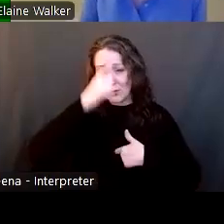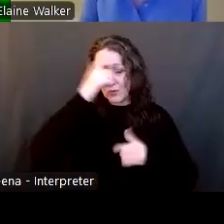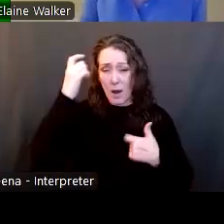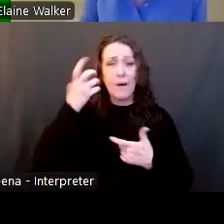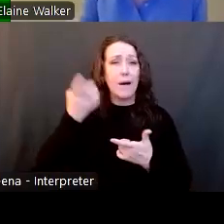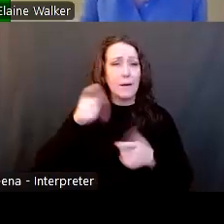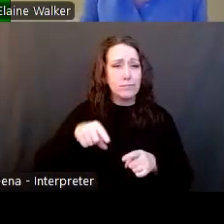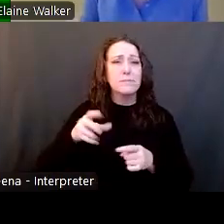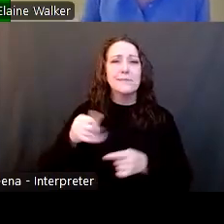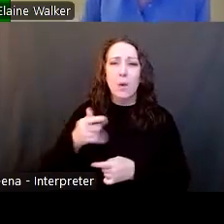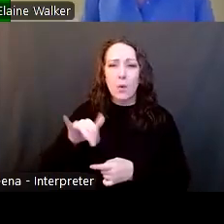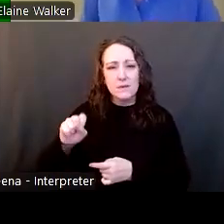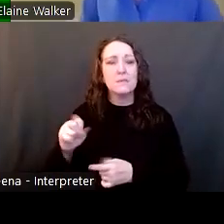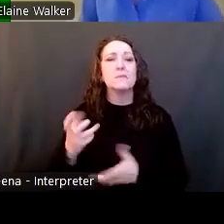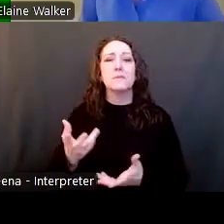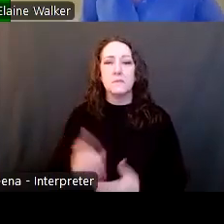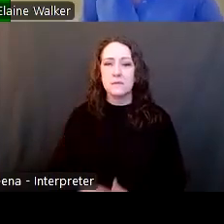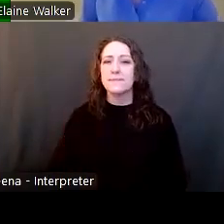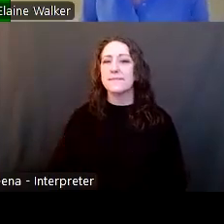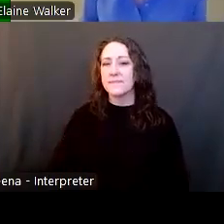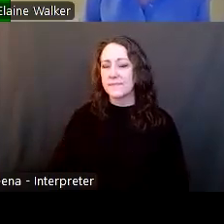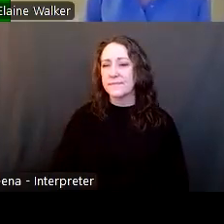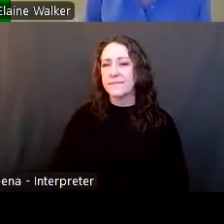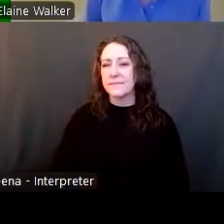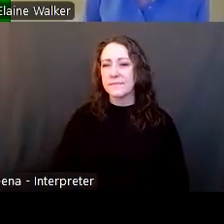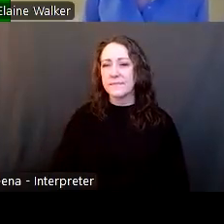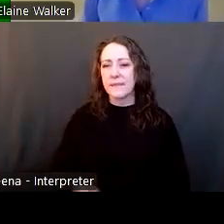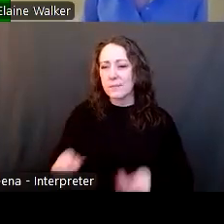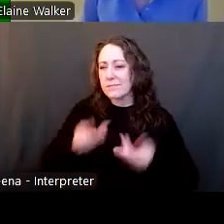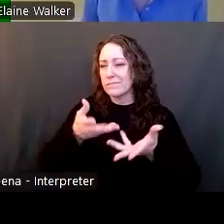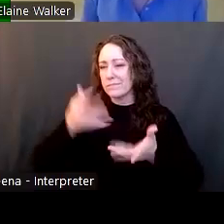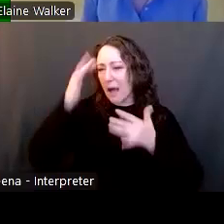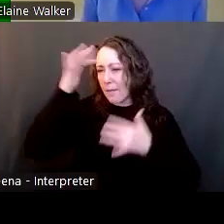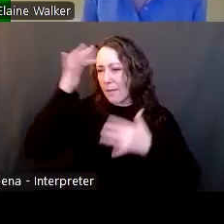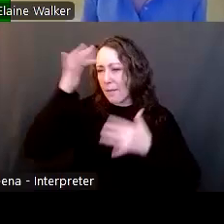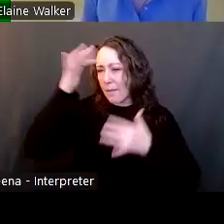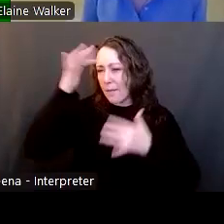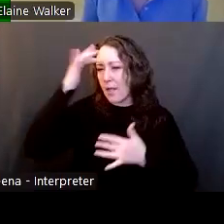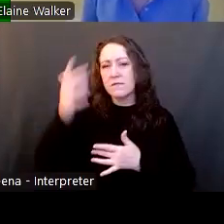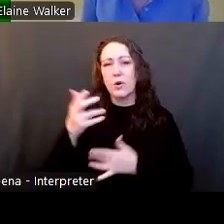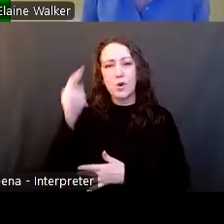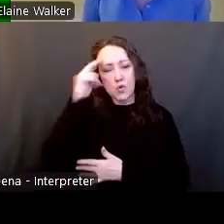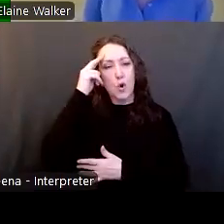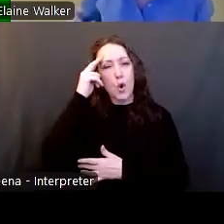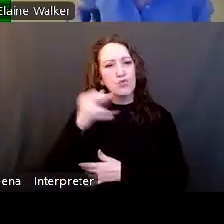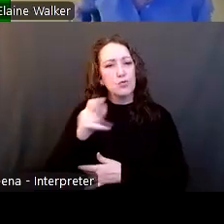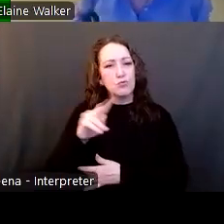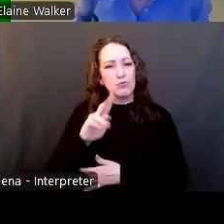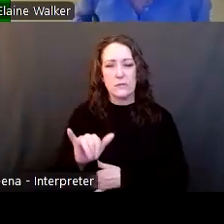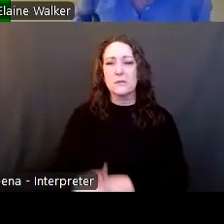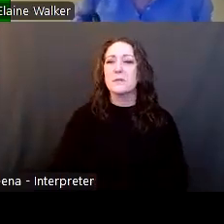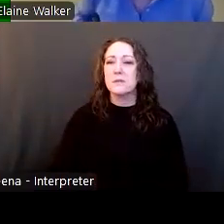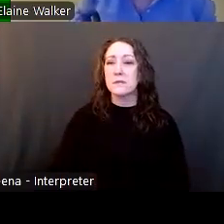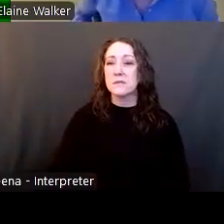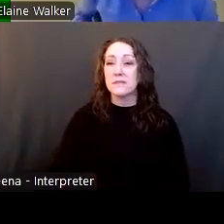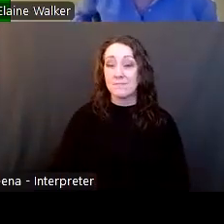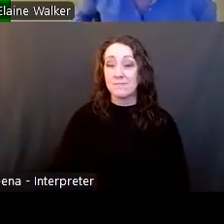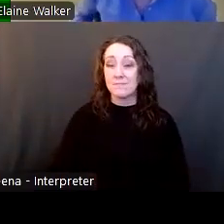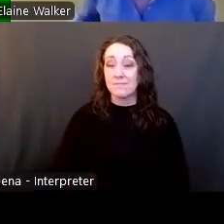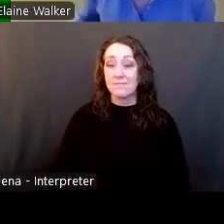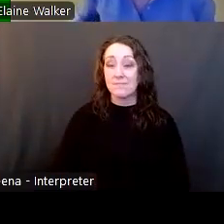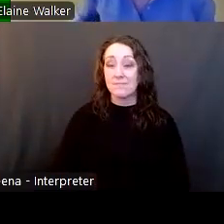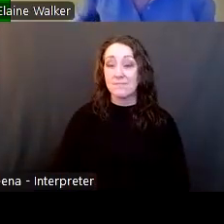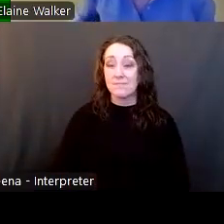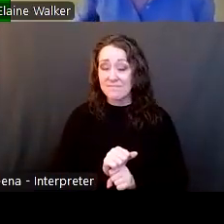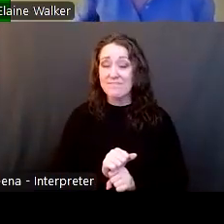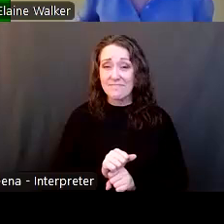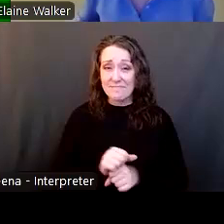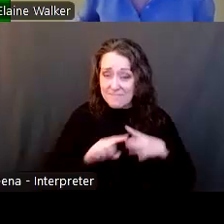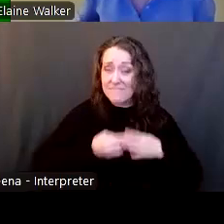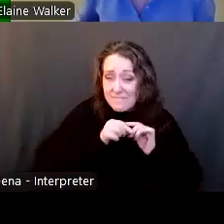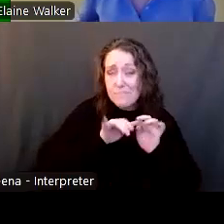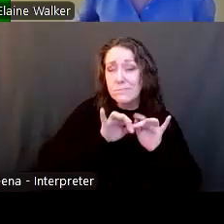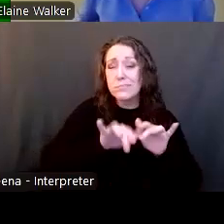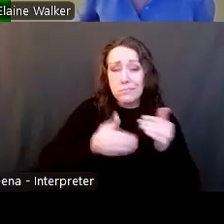psychosis and offered hypotheses regarding neural circuitry so he has indeed been a Pioneer in the